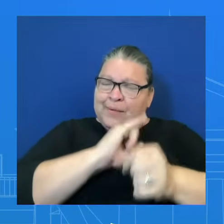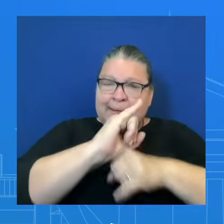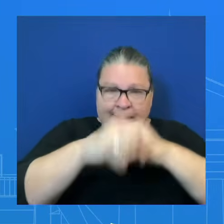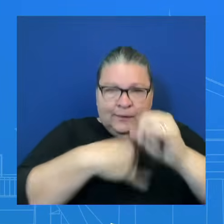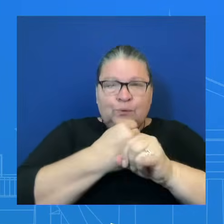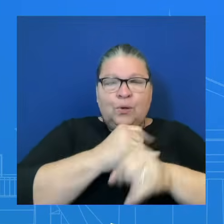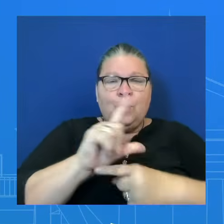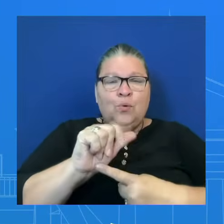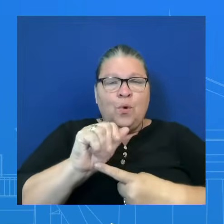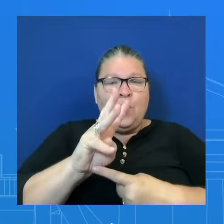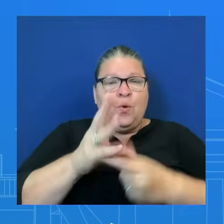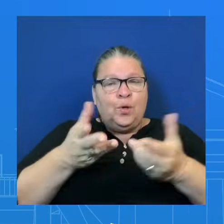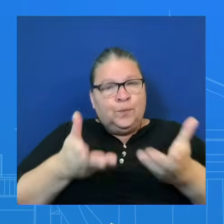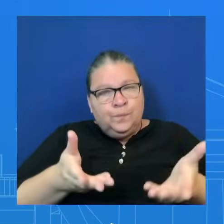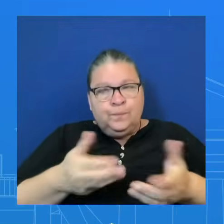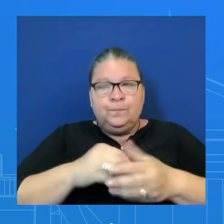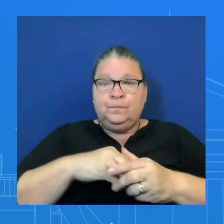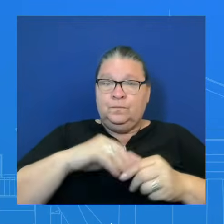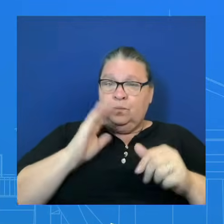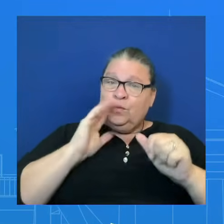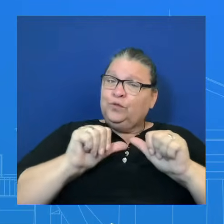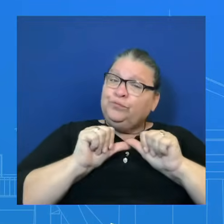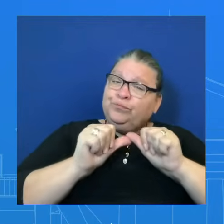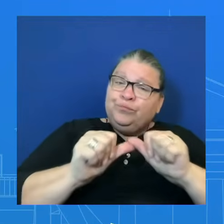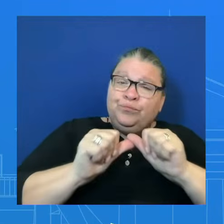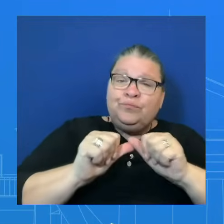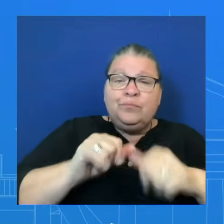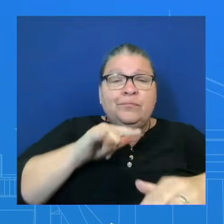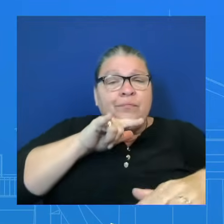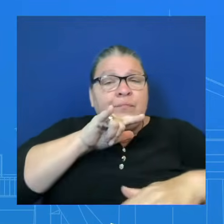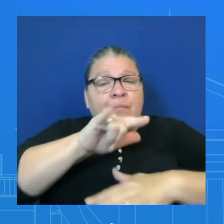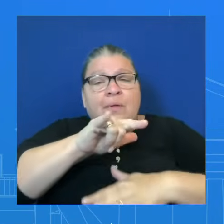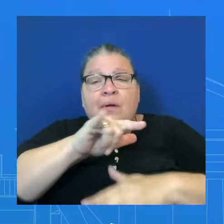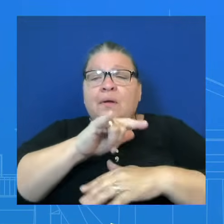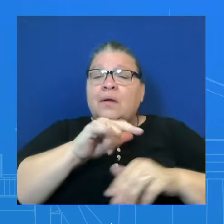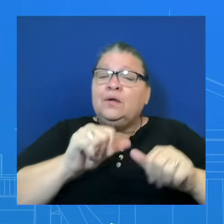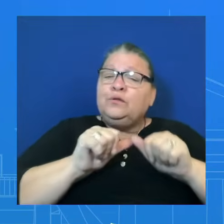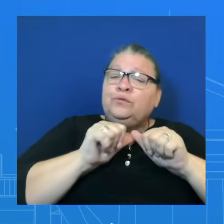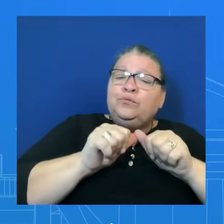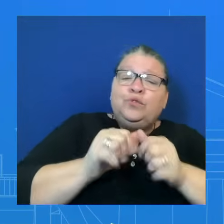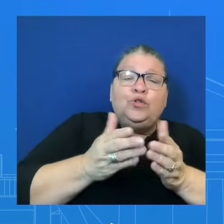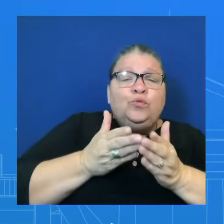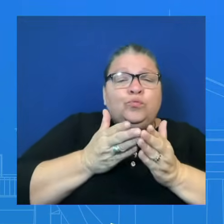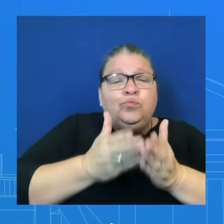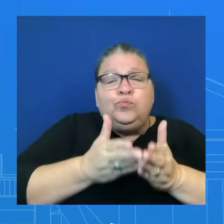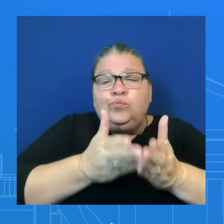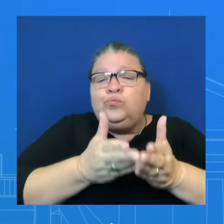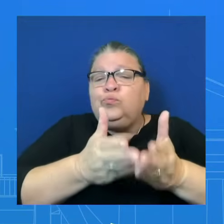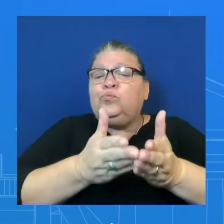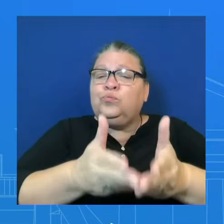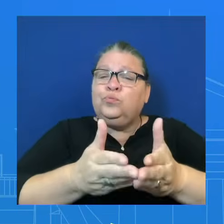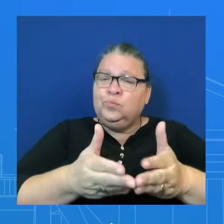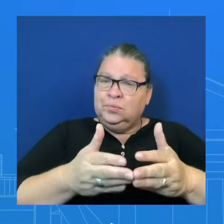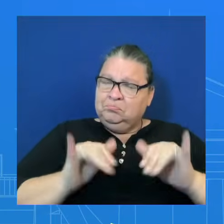we're going to keep sailing, we're going to keep operating where international law allows us to. It's an important concept, freedom of navigation --